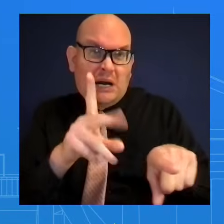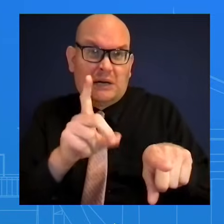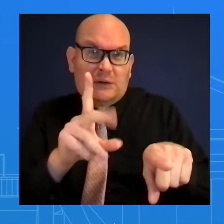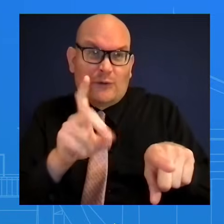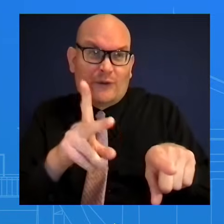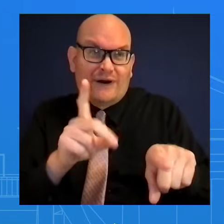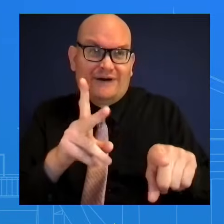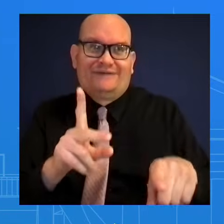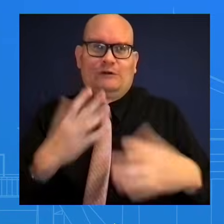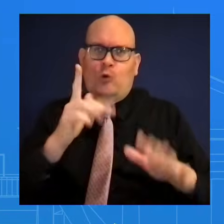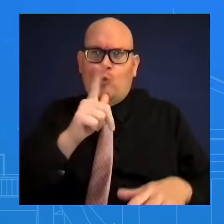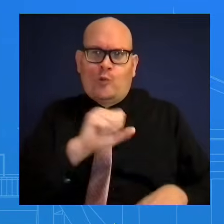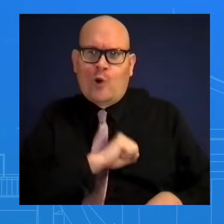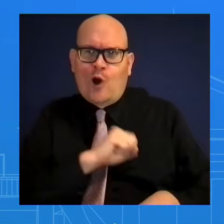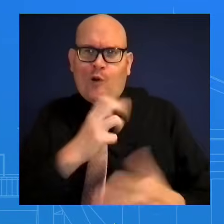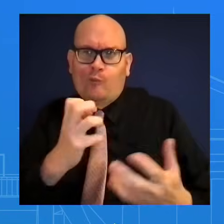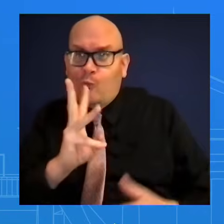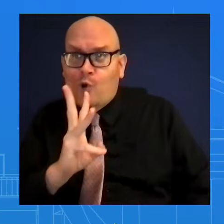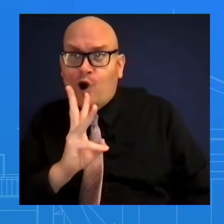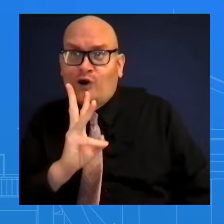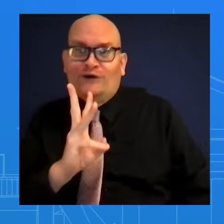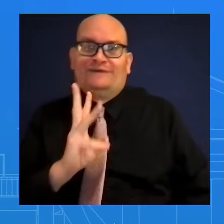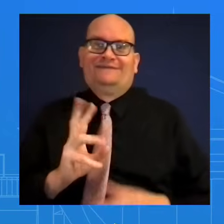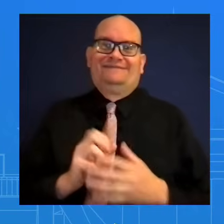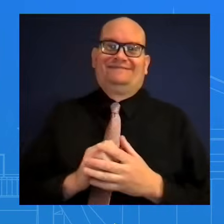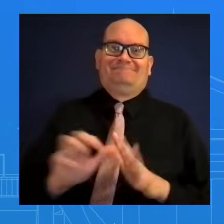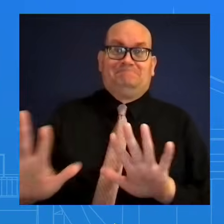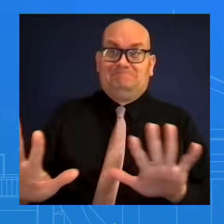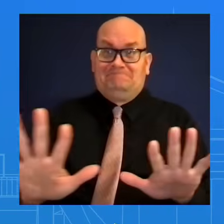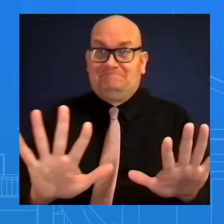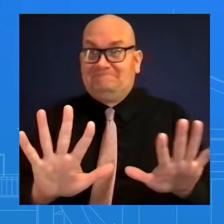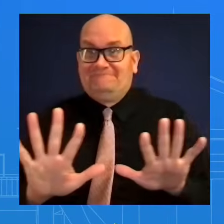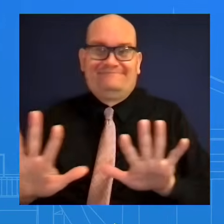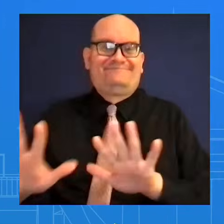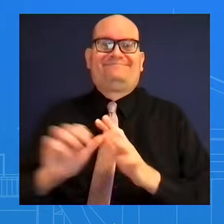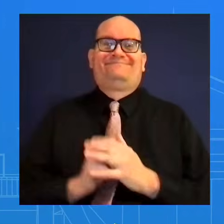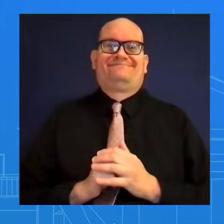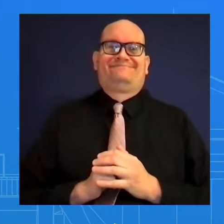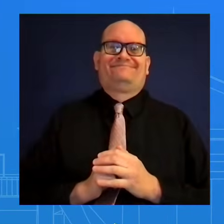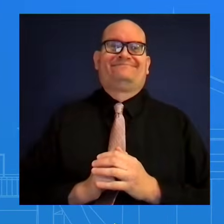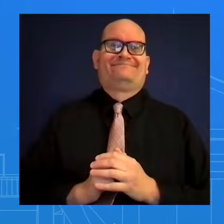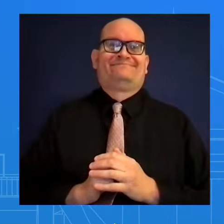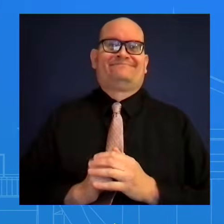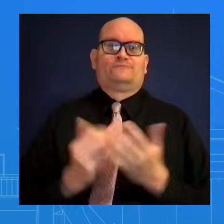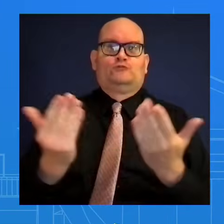Okay. All right, just checking in. Check in. Go ahead, April. The Press: Karine, I had a chance to do a compare and contrast